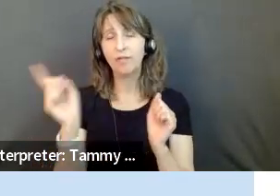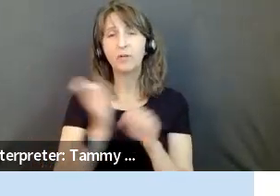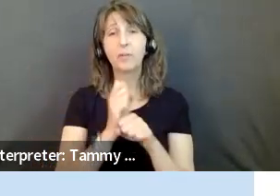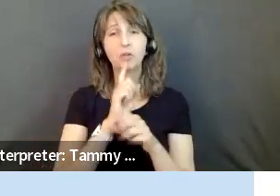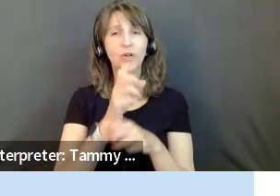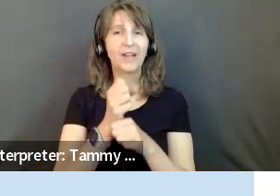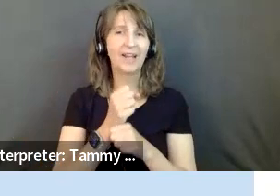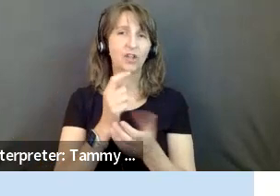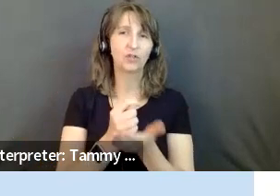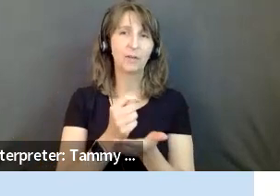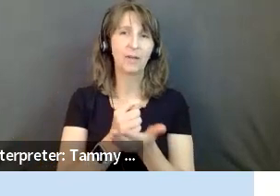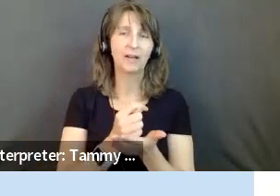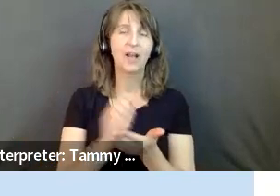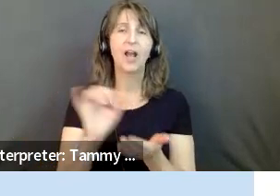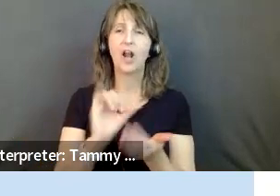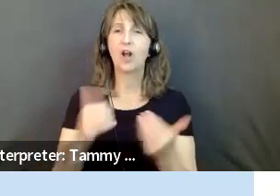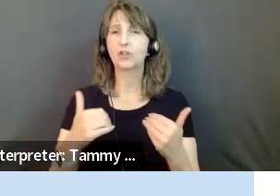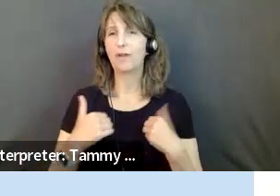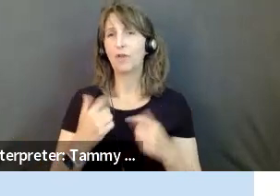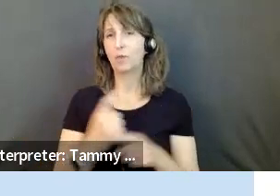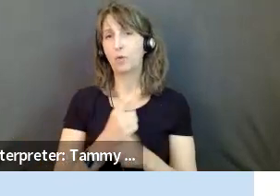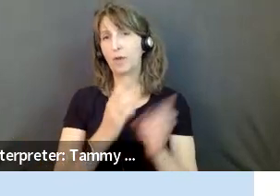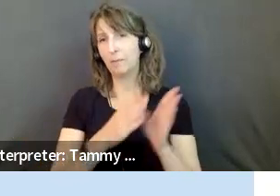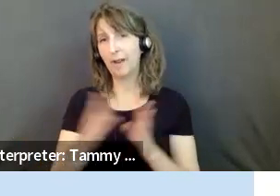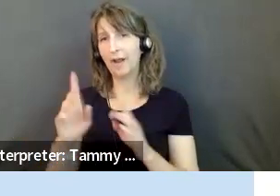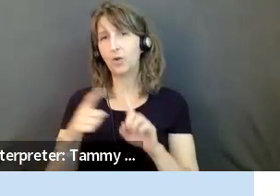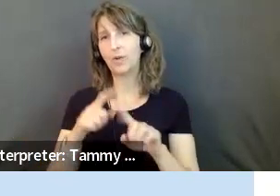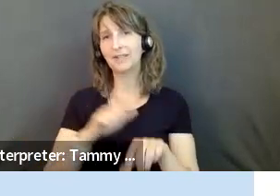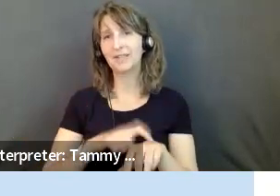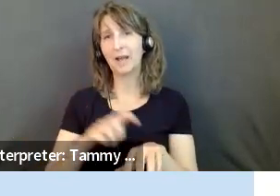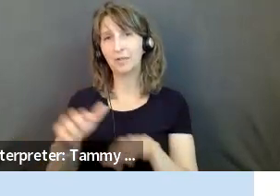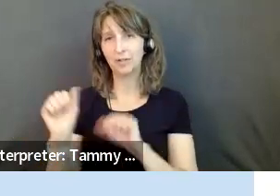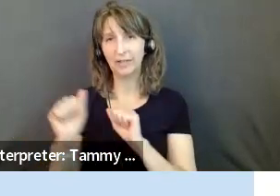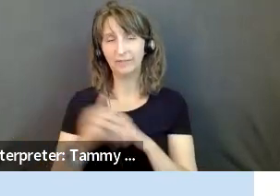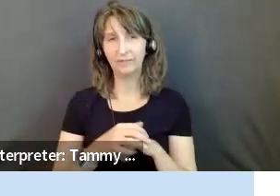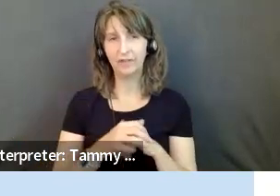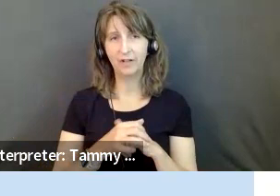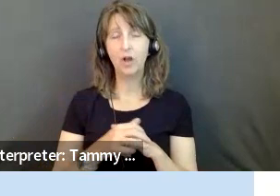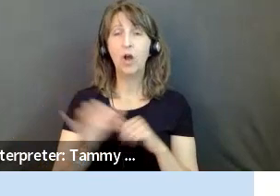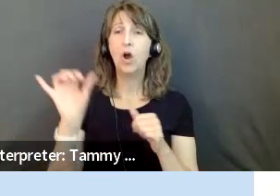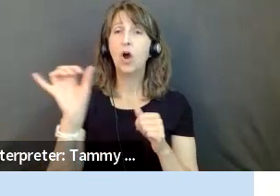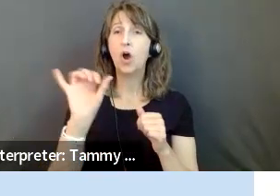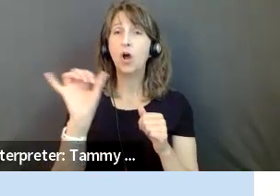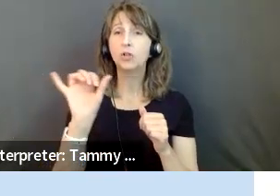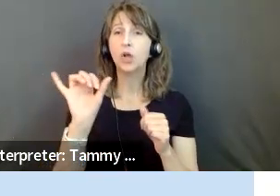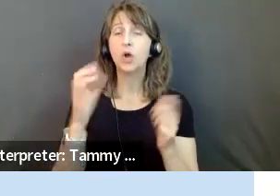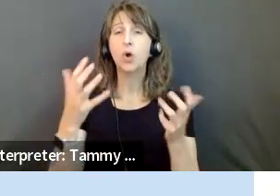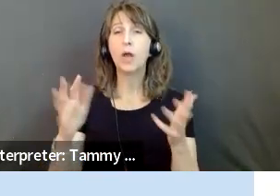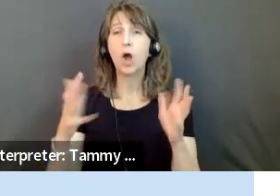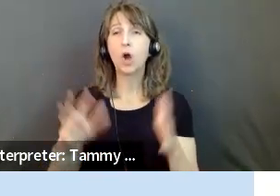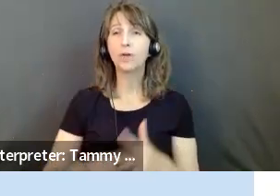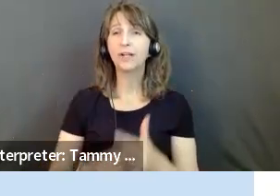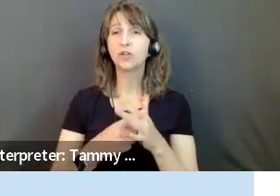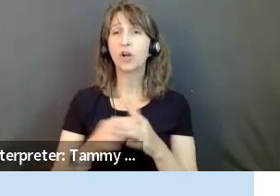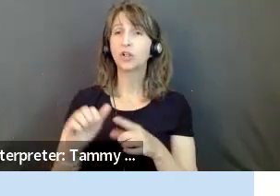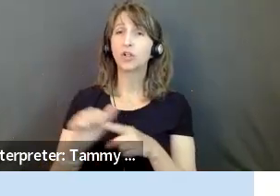And we are also We already started on training with the crisis providers. So we worked with the Center for Evidence Space Practices at the LSU Human Services.